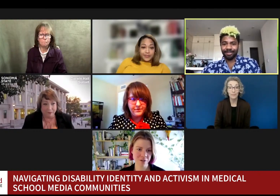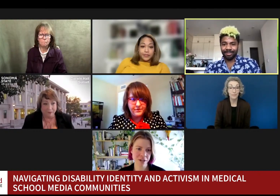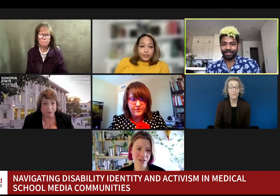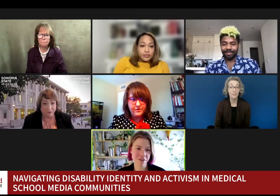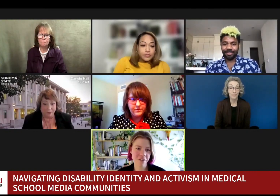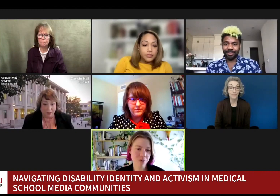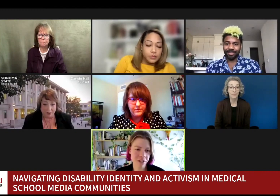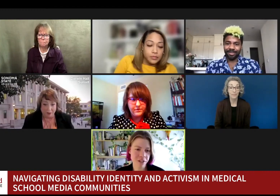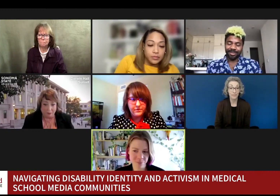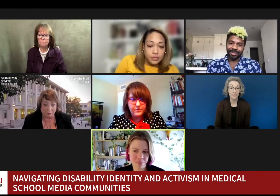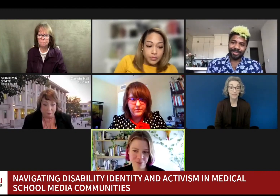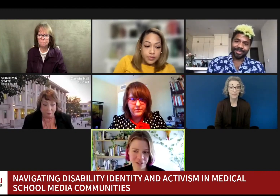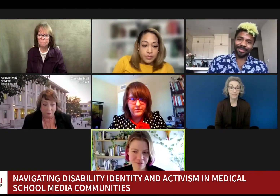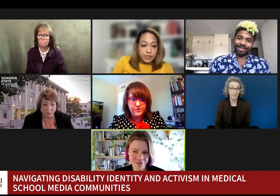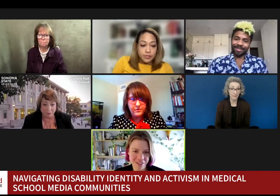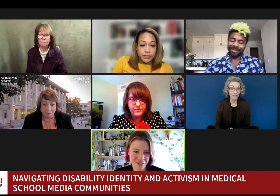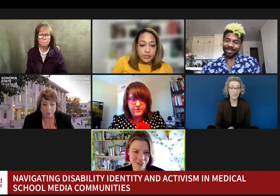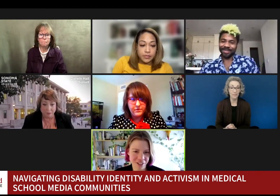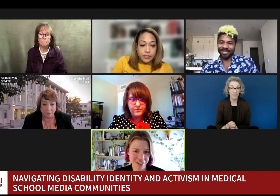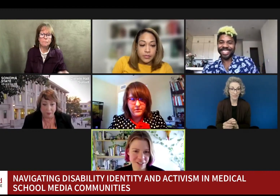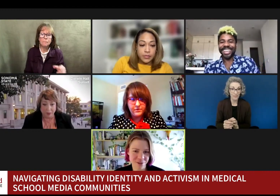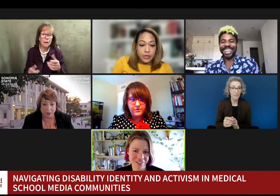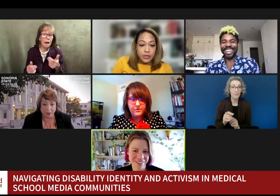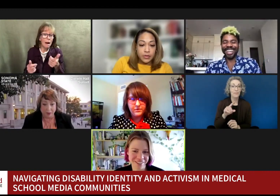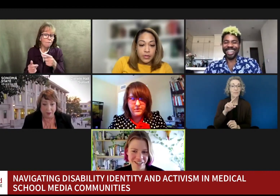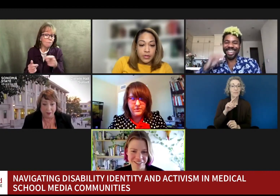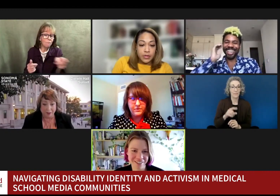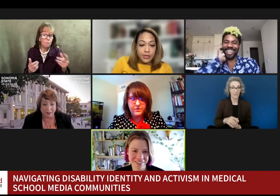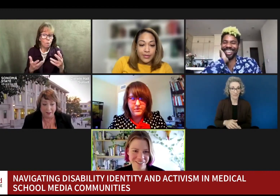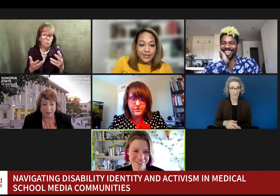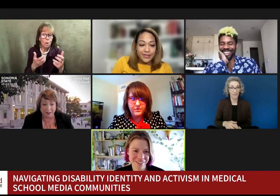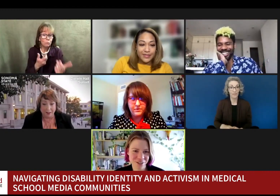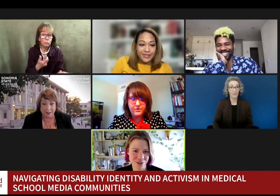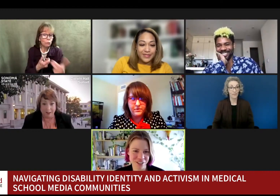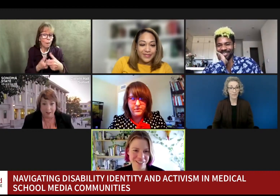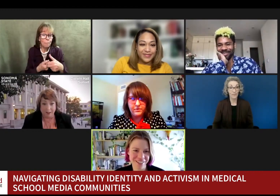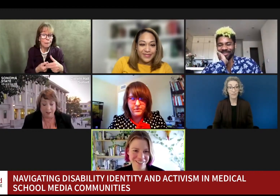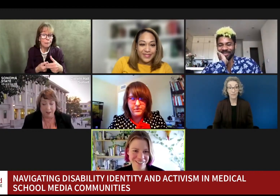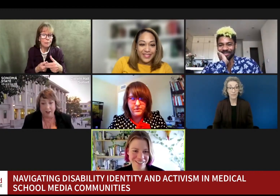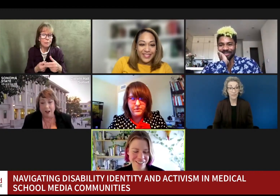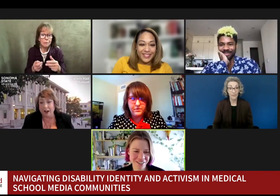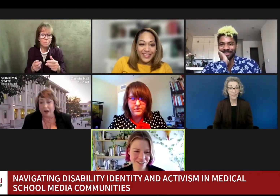Do any of you wanna jump in really fast, or should I go on to the next question?